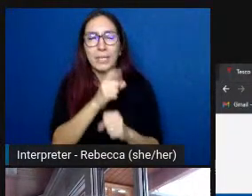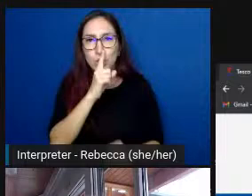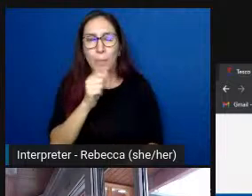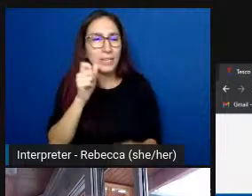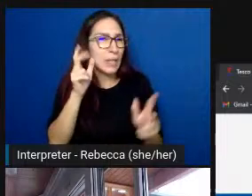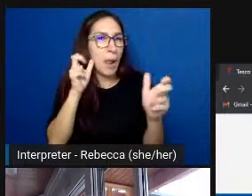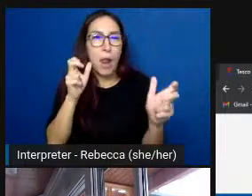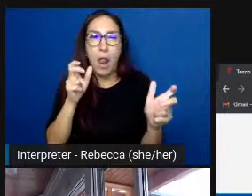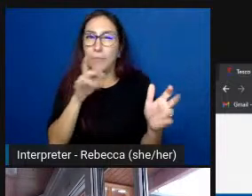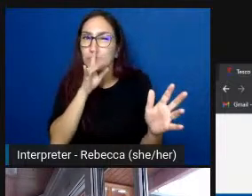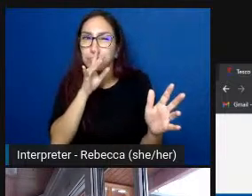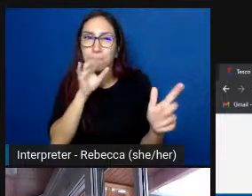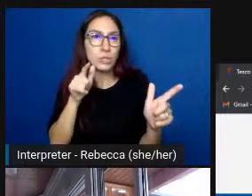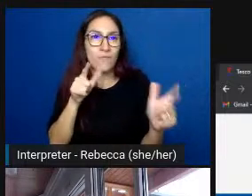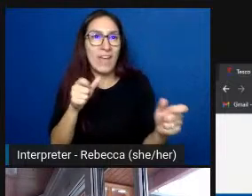When we had our meeting Lazar asked if they were speaking